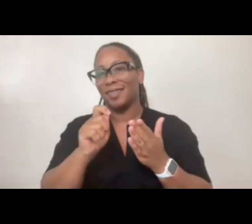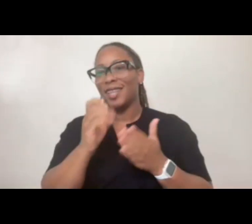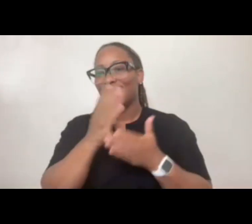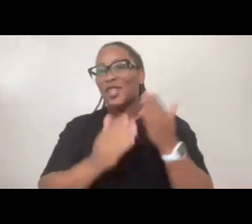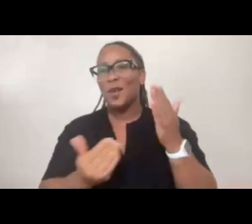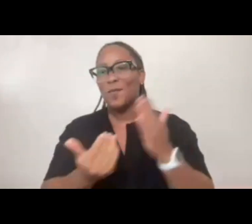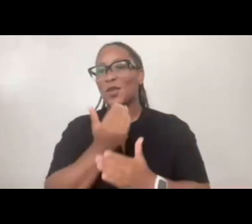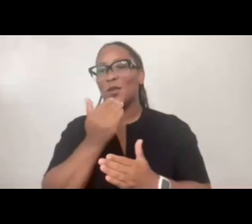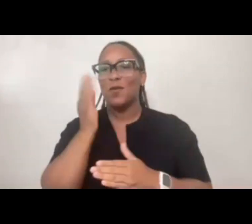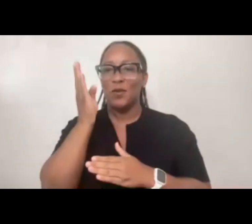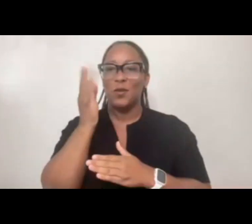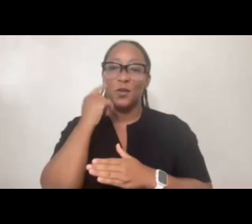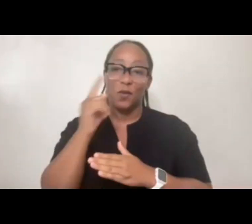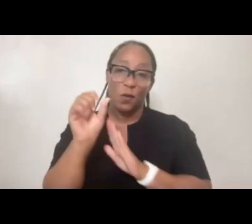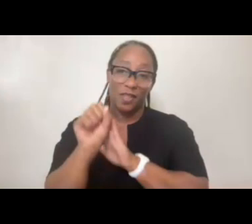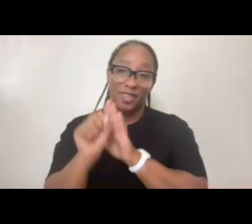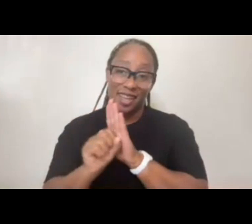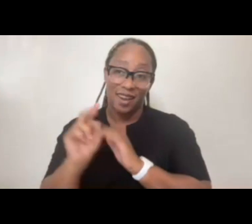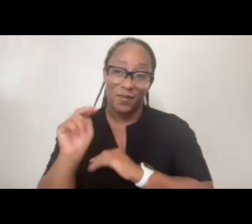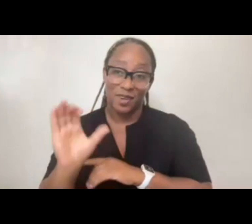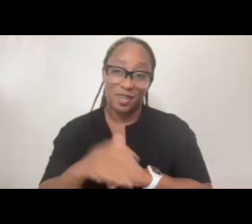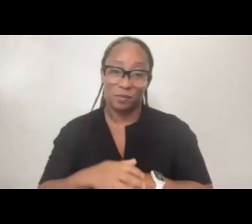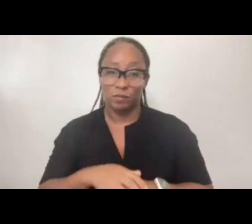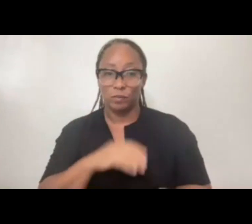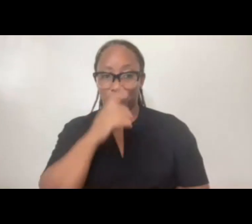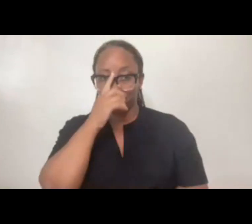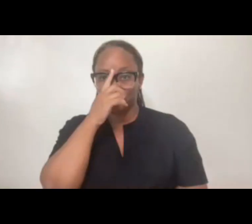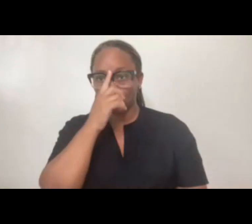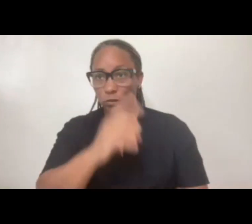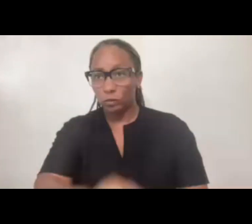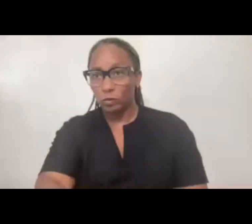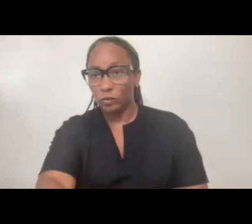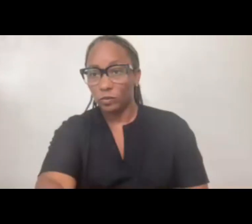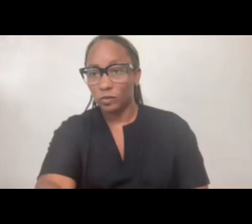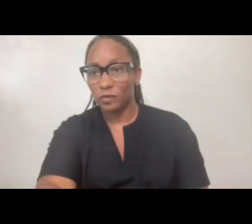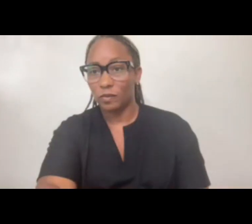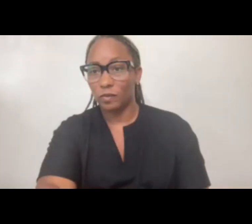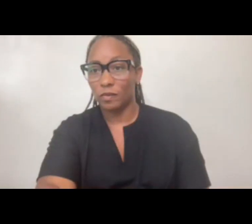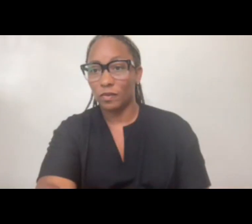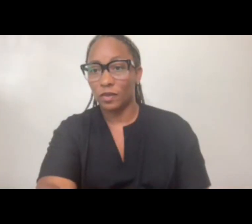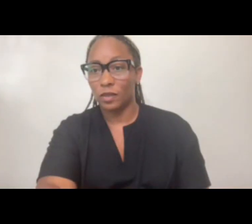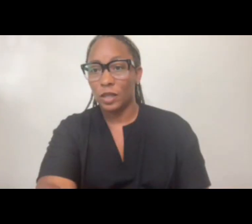new future for the state I wanted to. Before I tell you about ASA I.